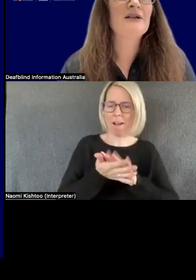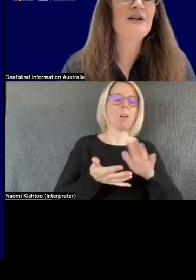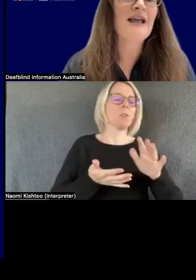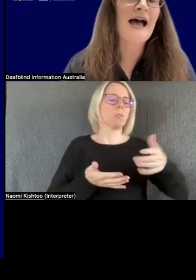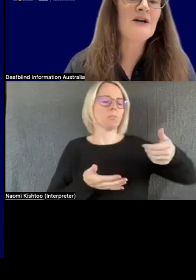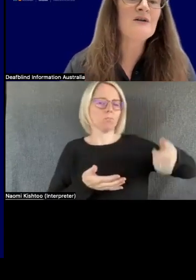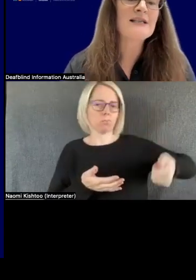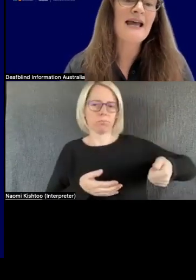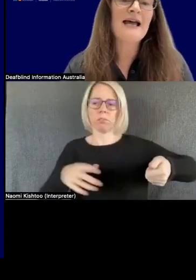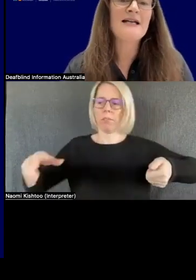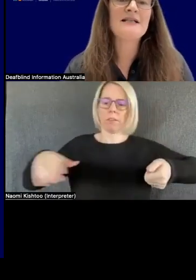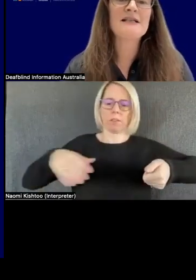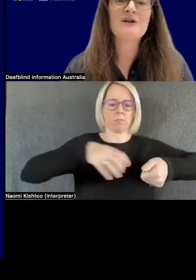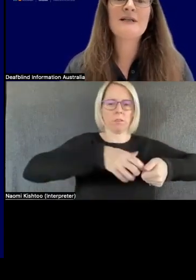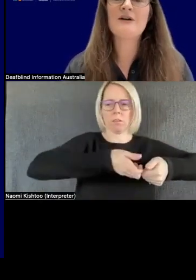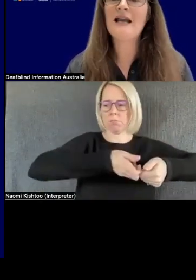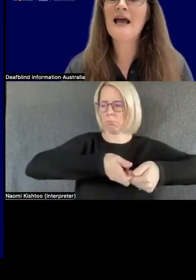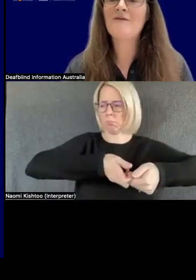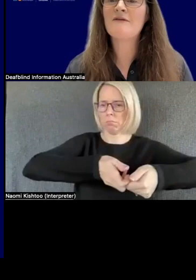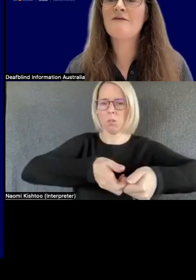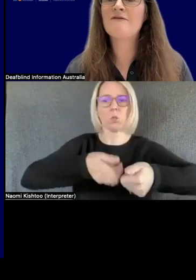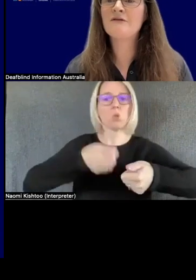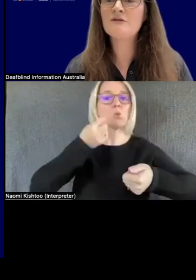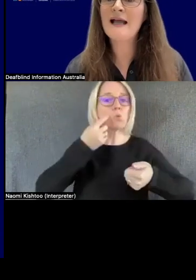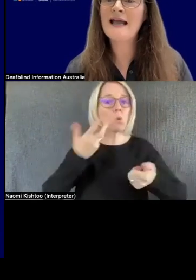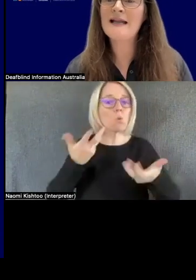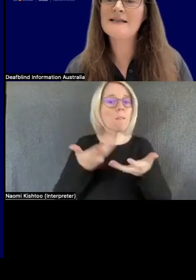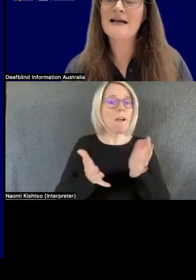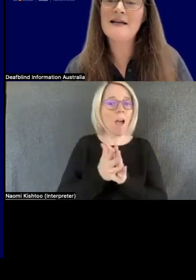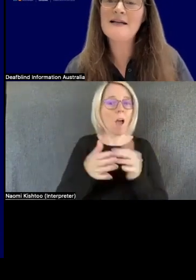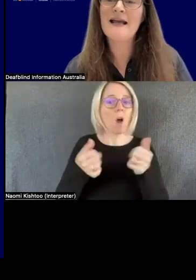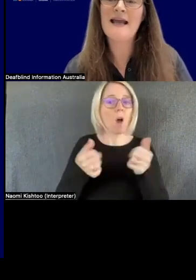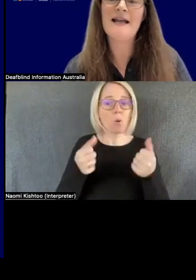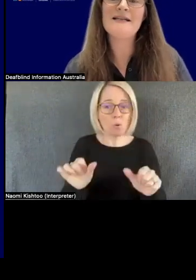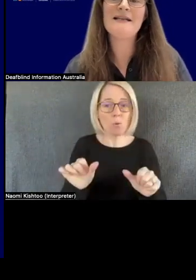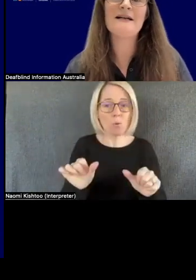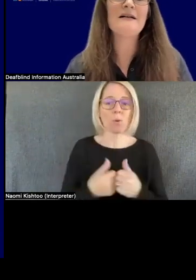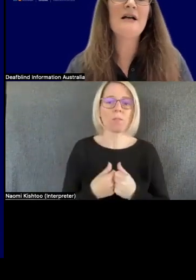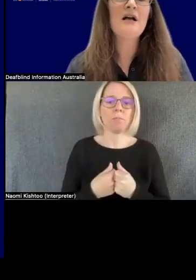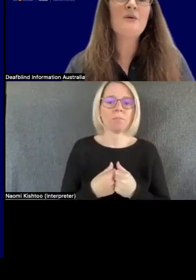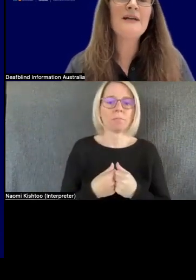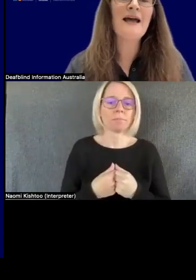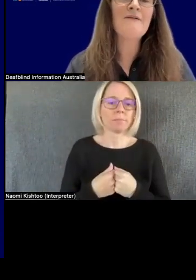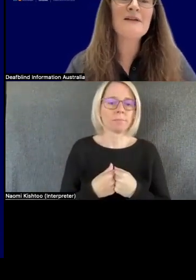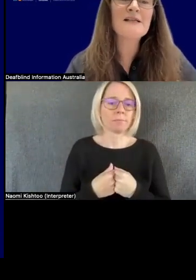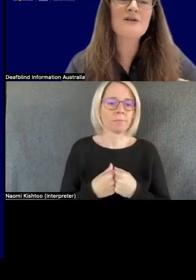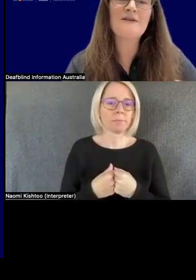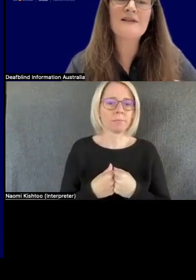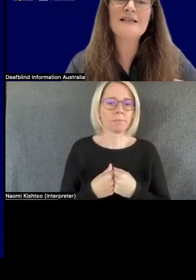So the adult’s hand – we don’t have a full hand-under-hand here. We have a sort of a